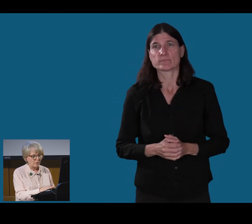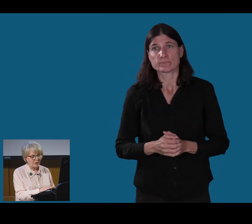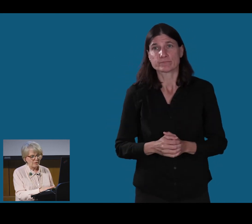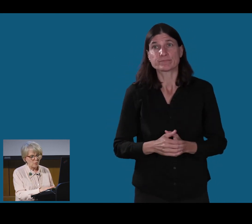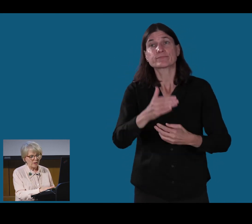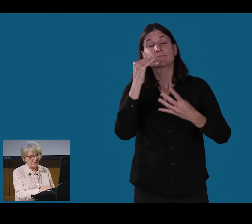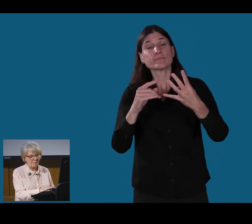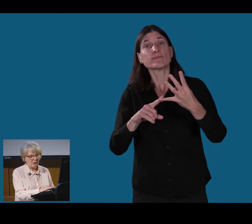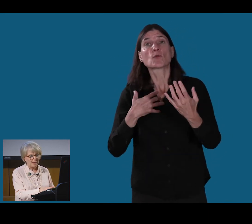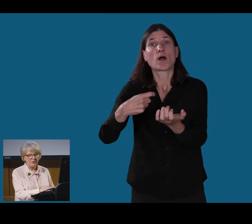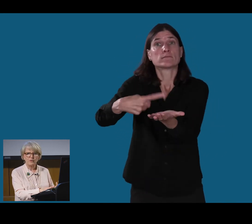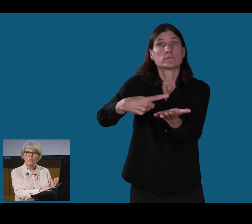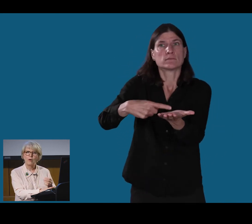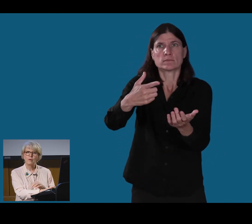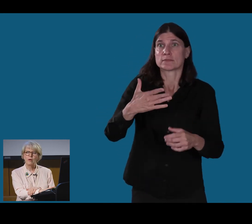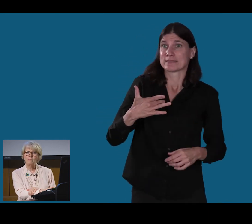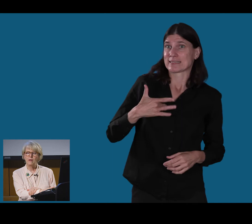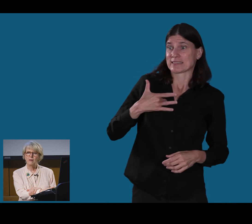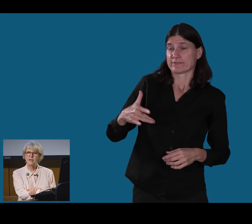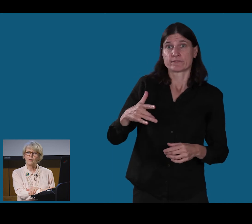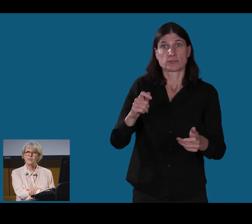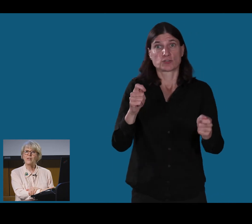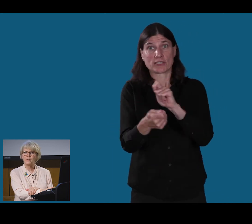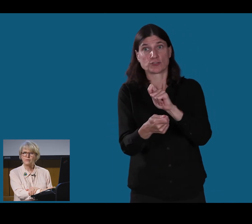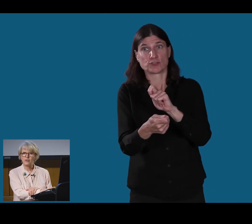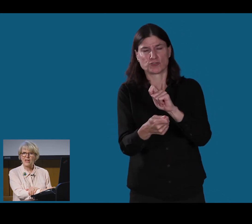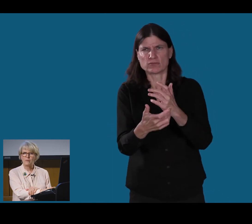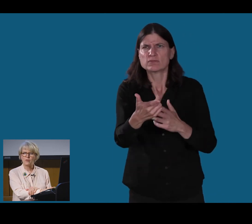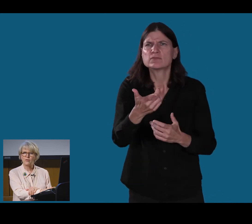The other thing that you want to keep in mind is whether a measure is sensitive to change,